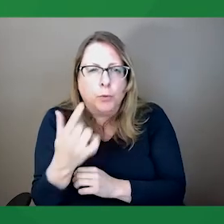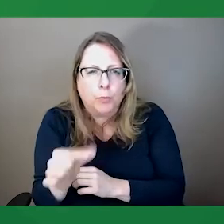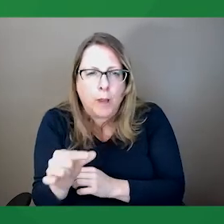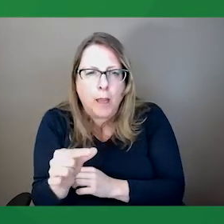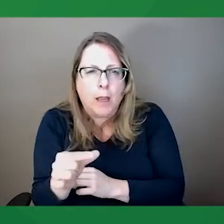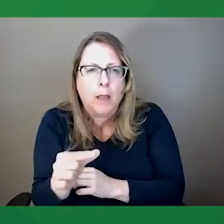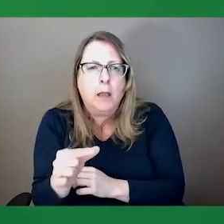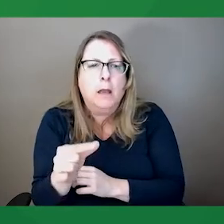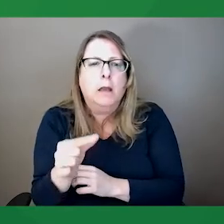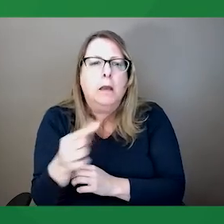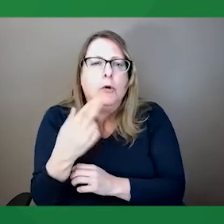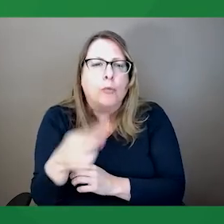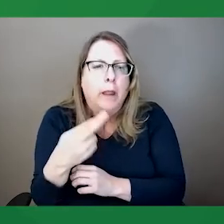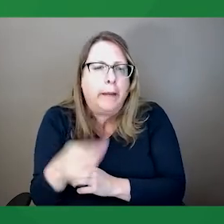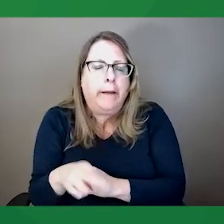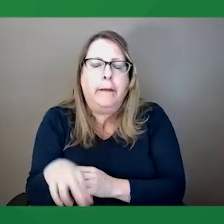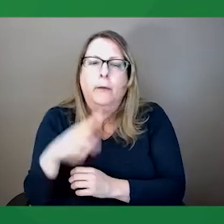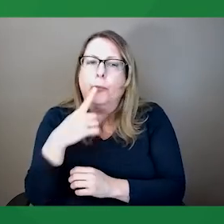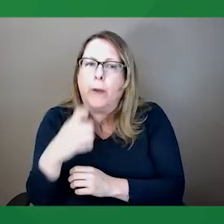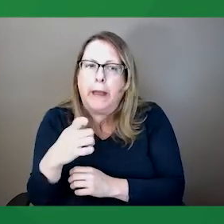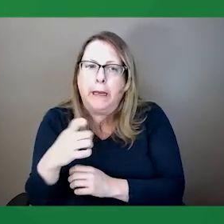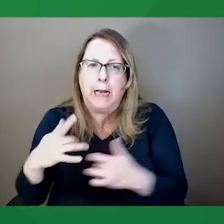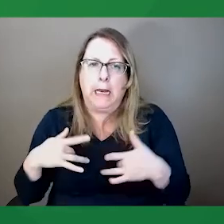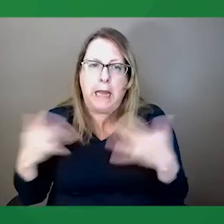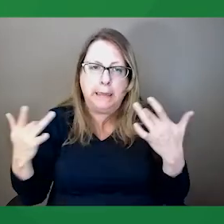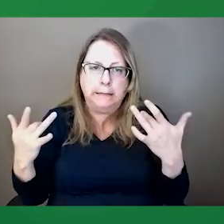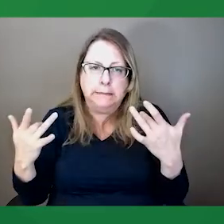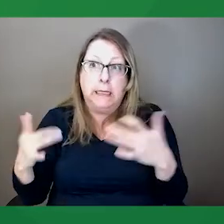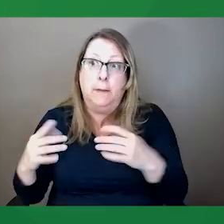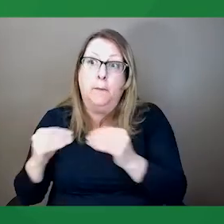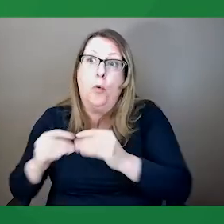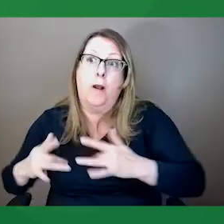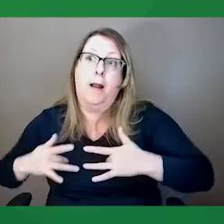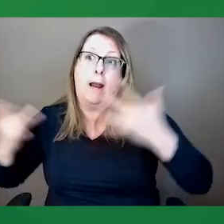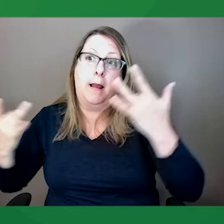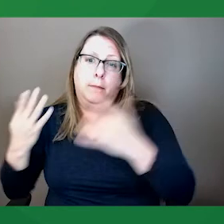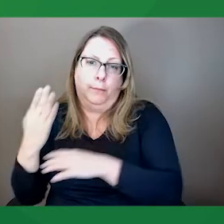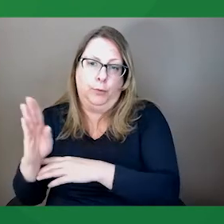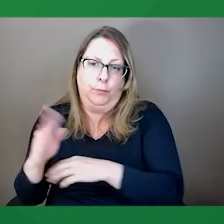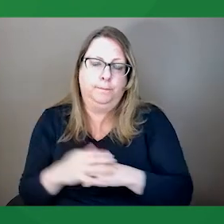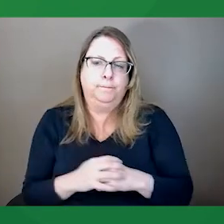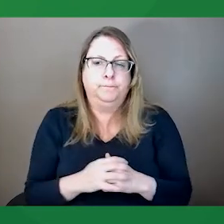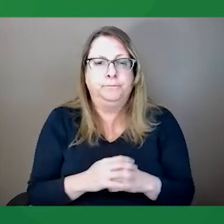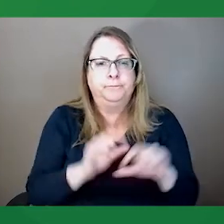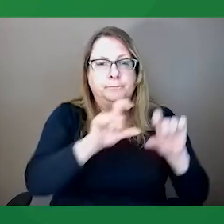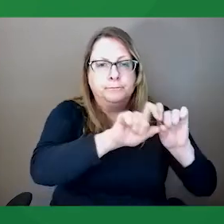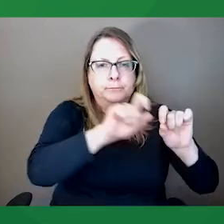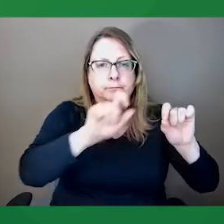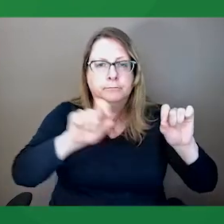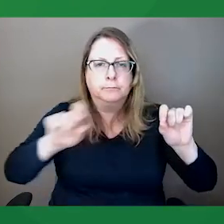Is pink, blue, gray, red, light blue, even lighter blue.